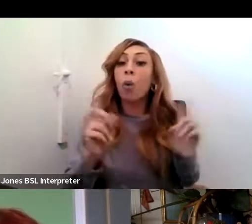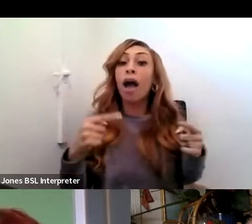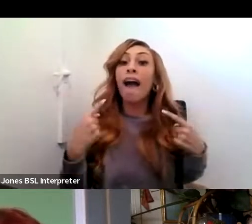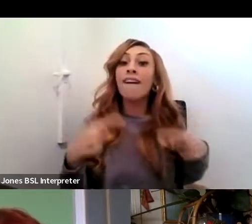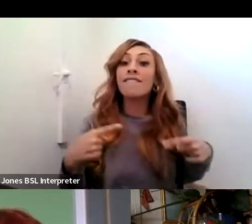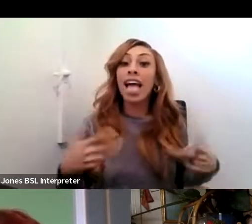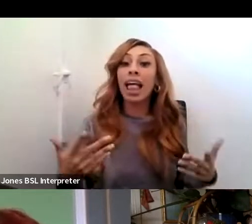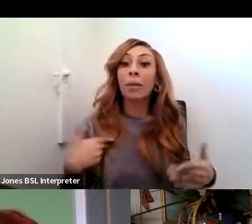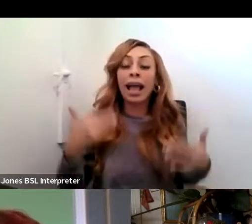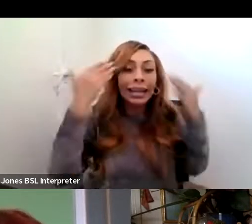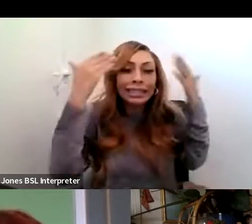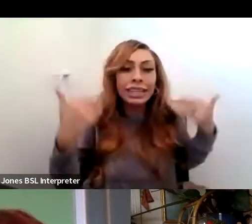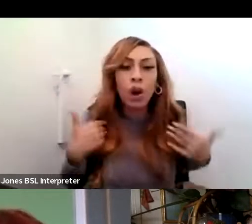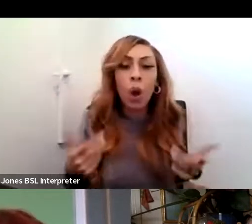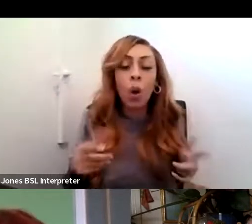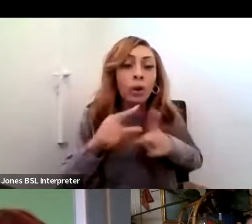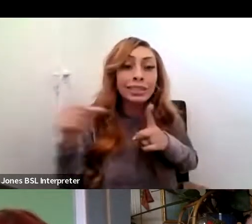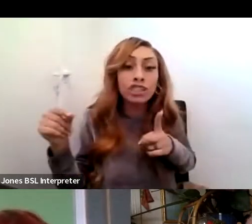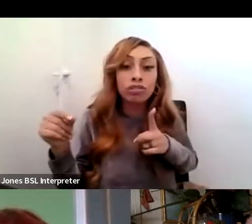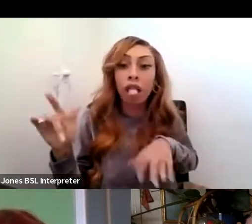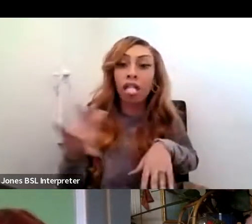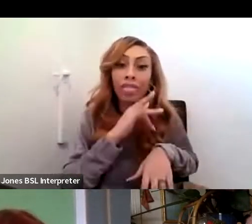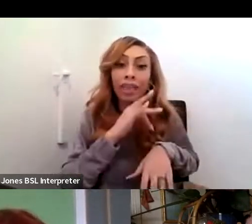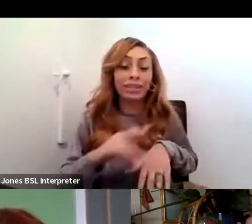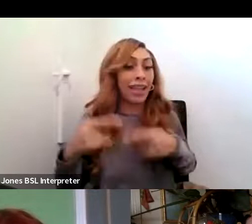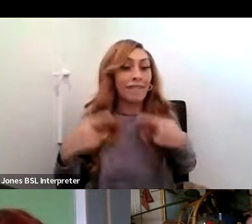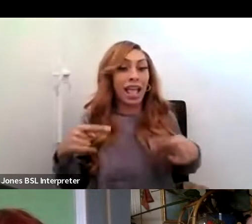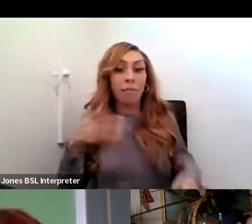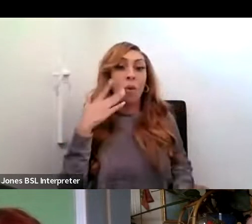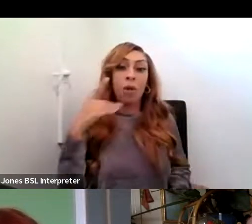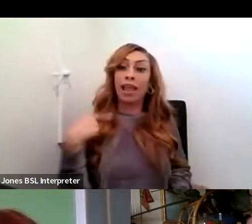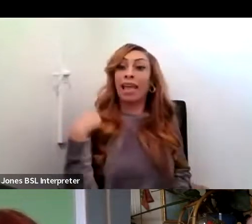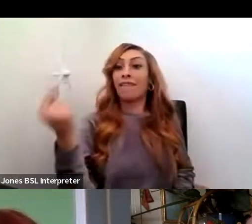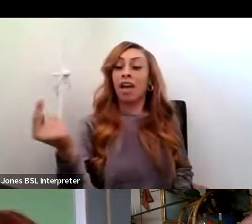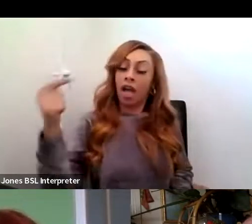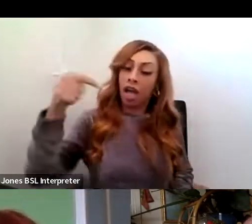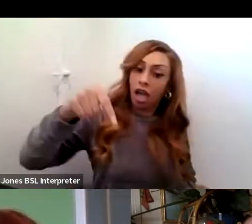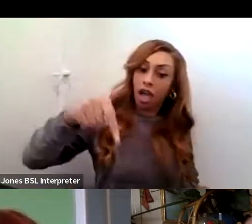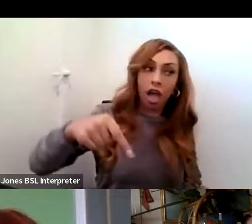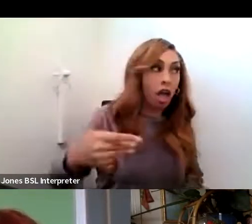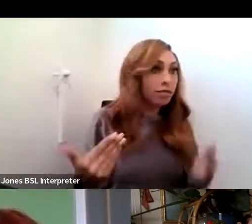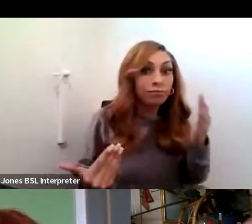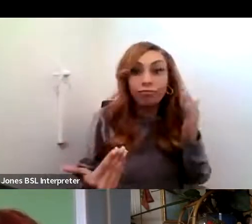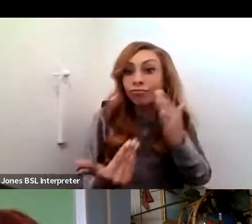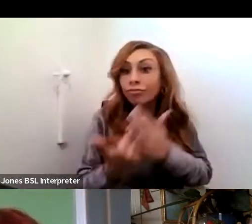I didn't even know digital theatre was available, so when Nigel and Louise invited me to this, it was brand new and it opened my eyes and my mind,